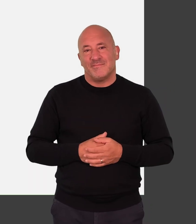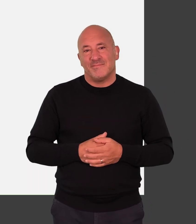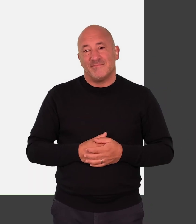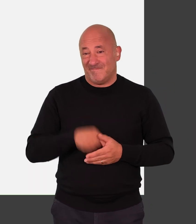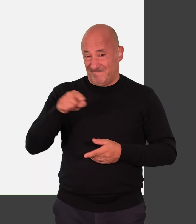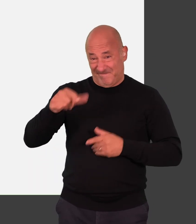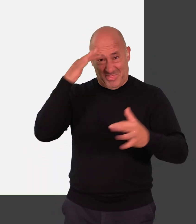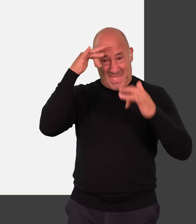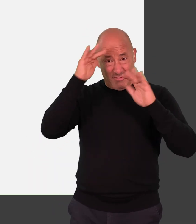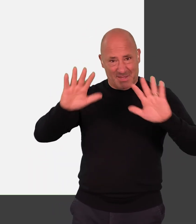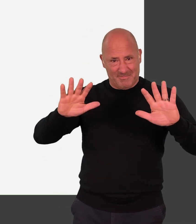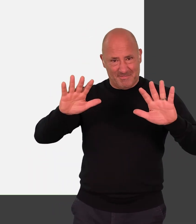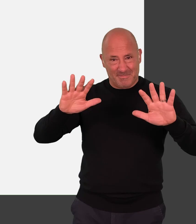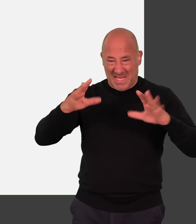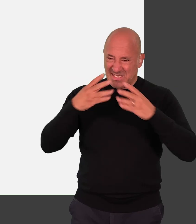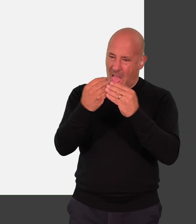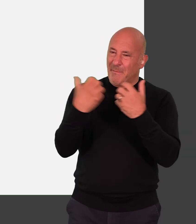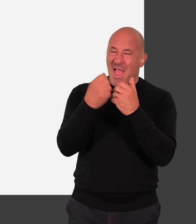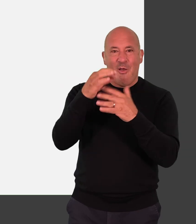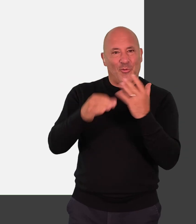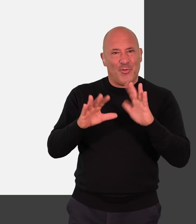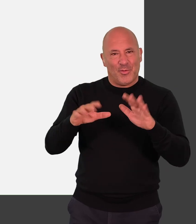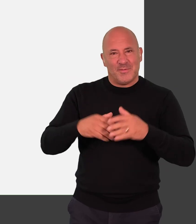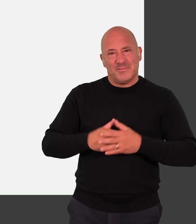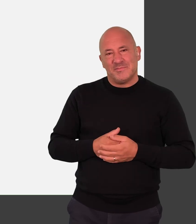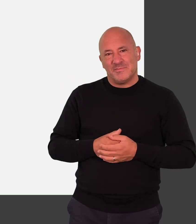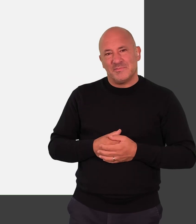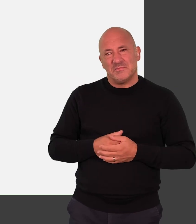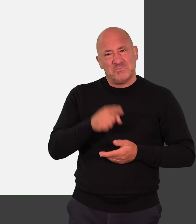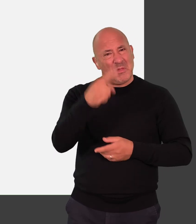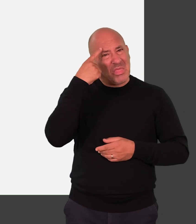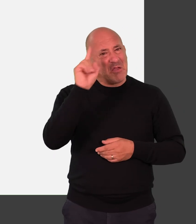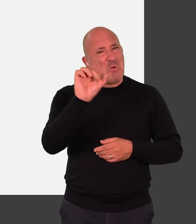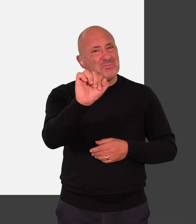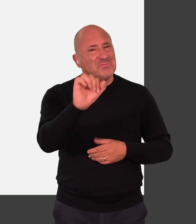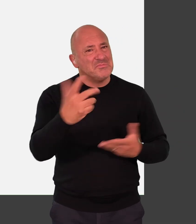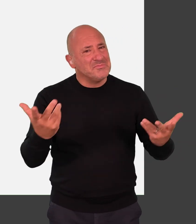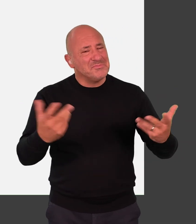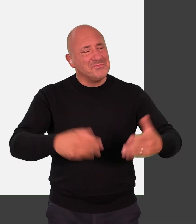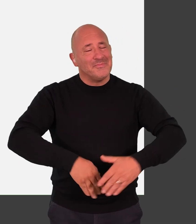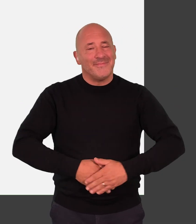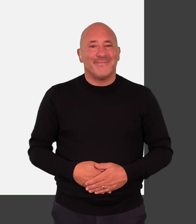So, that’s the theory, and, what can help.